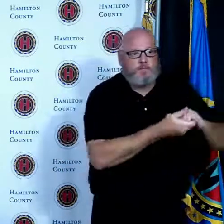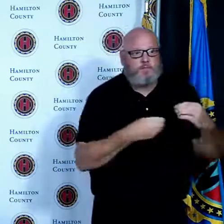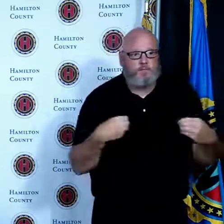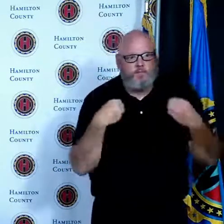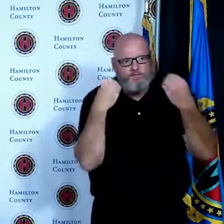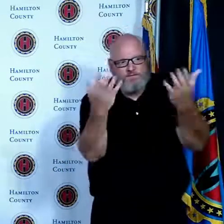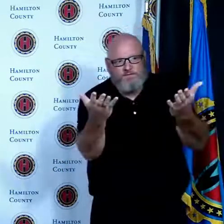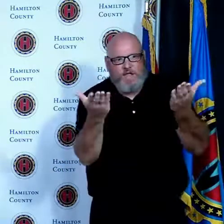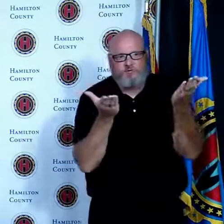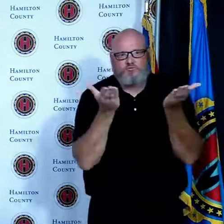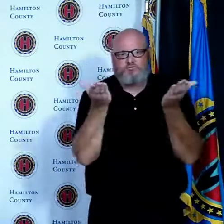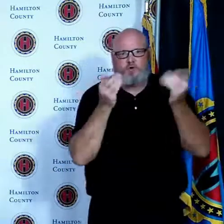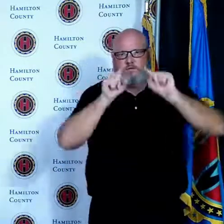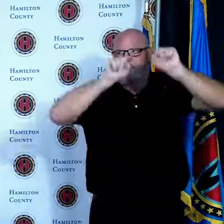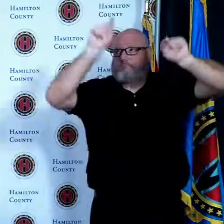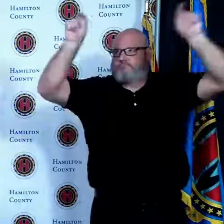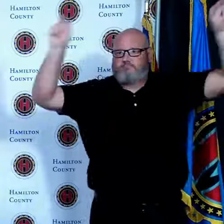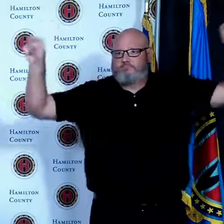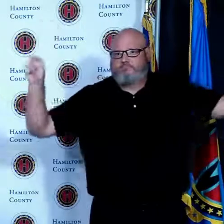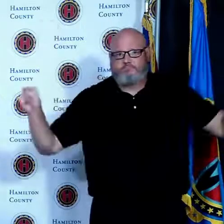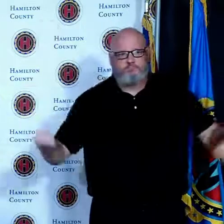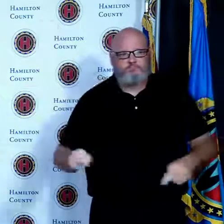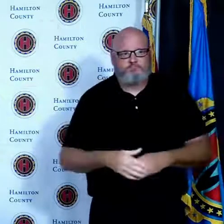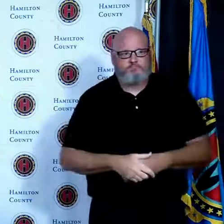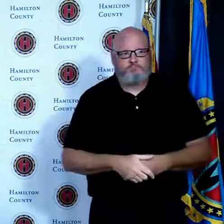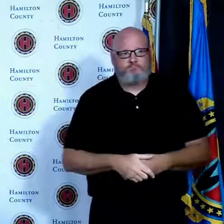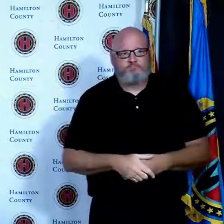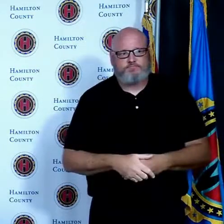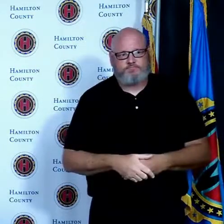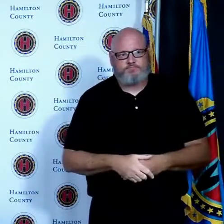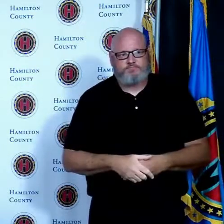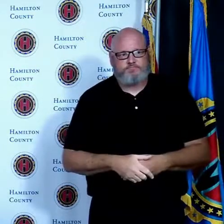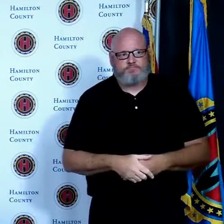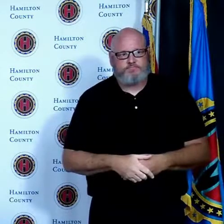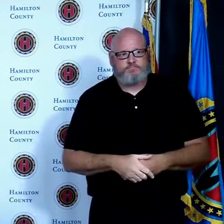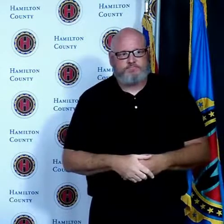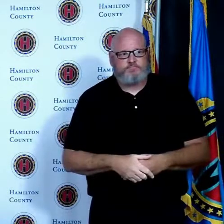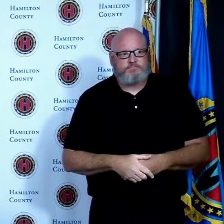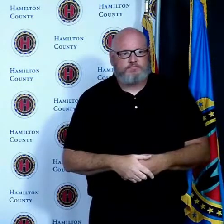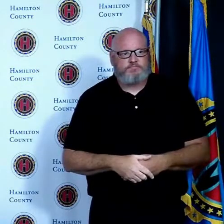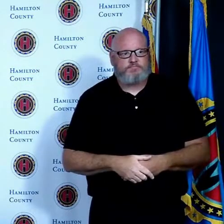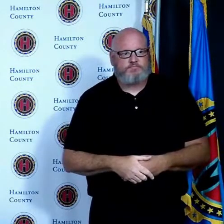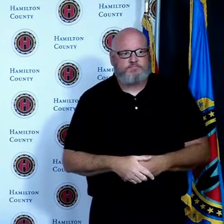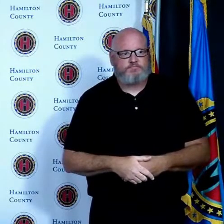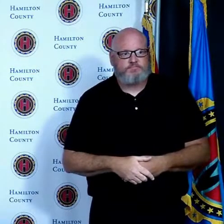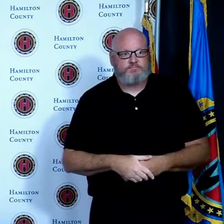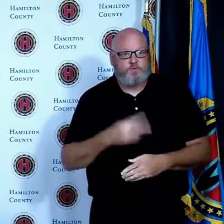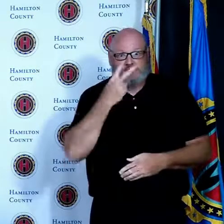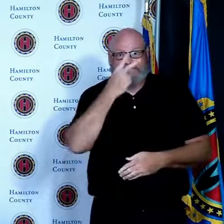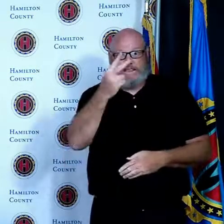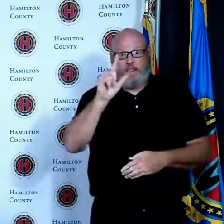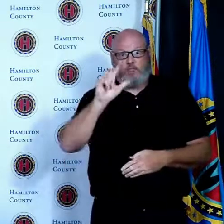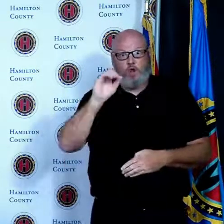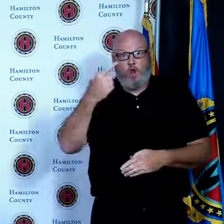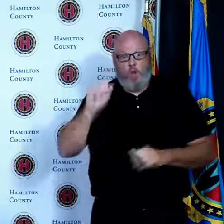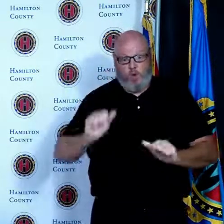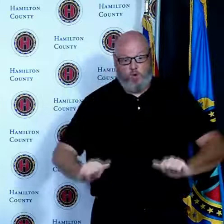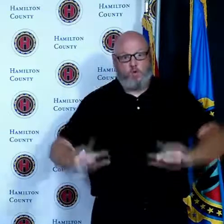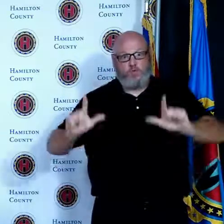that need it the most so the logo is up on the screen and you can see the the great partnership